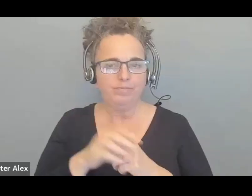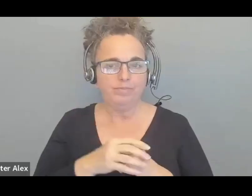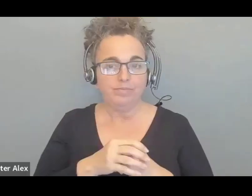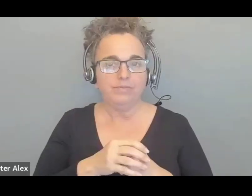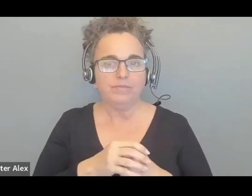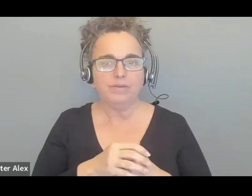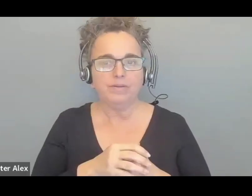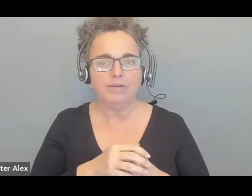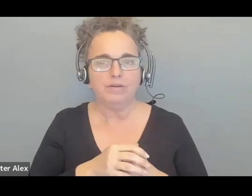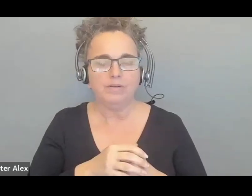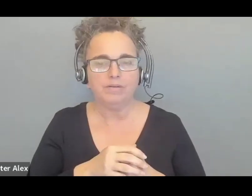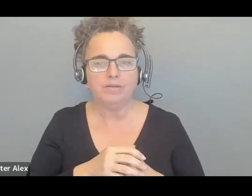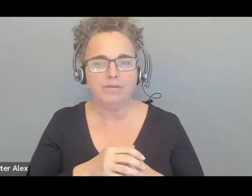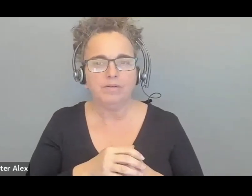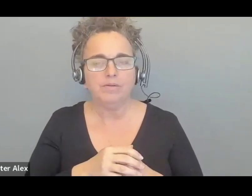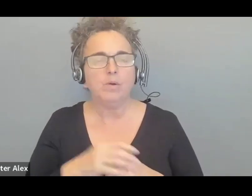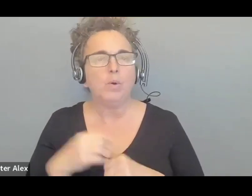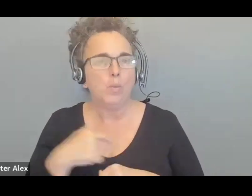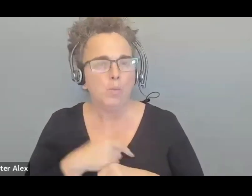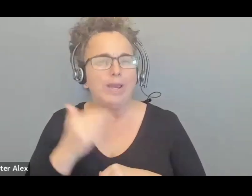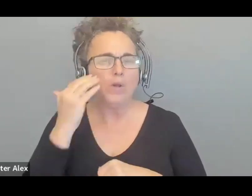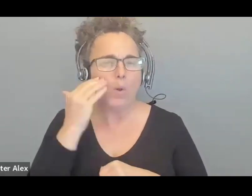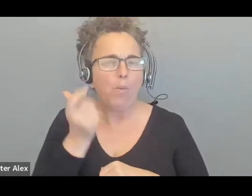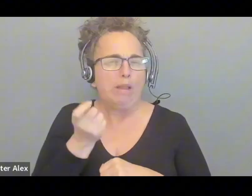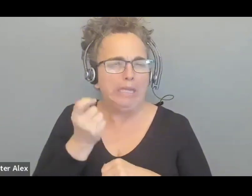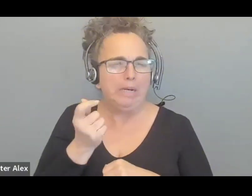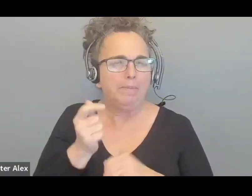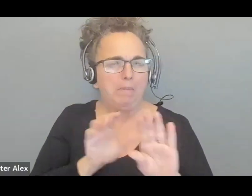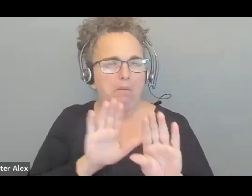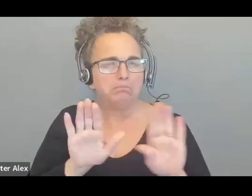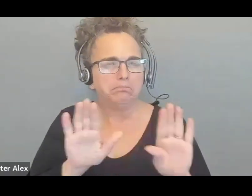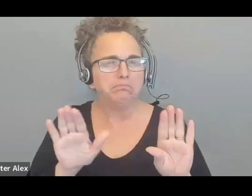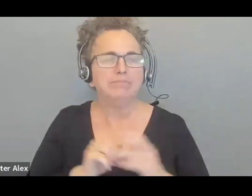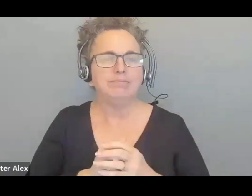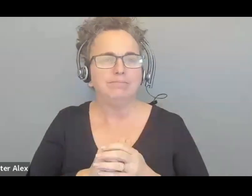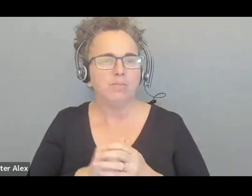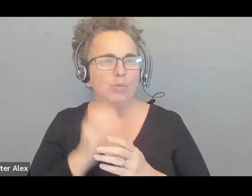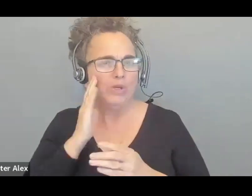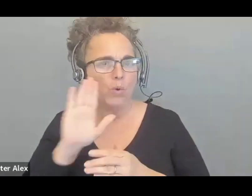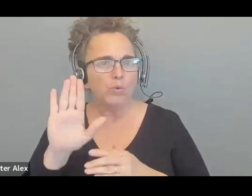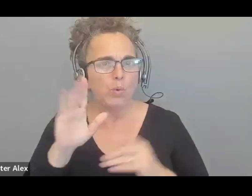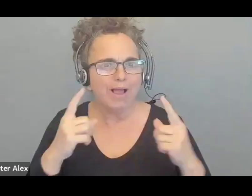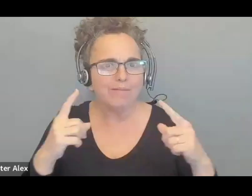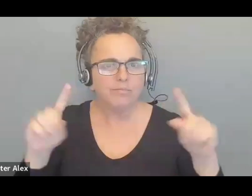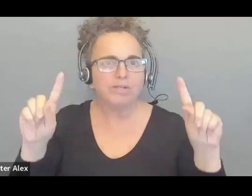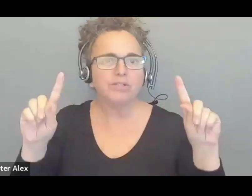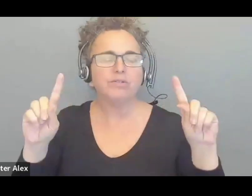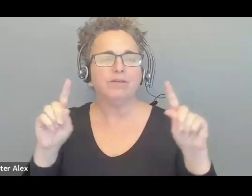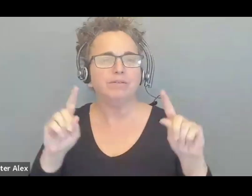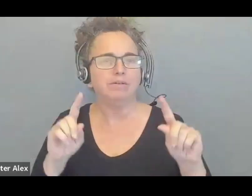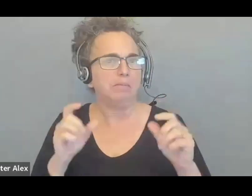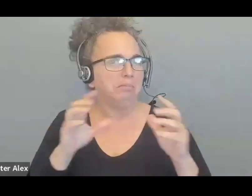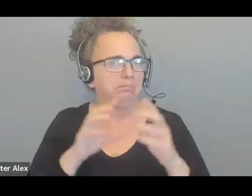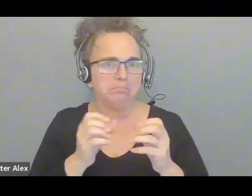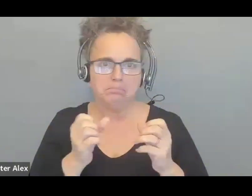and we've known a little bit of what you've done, kind of like your accomplished, a high overview of your accomplishments.